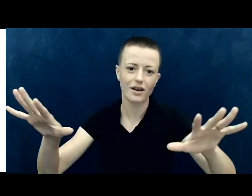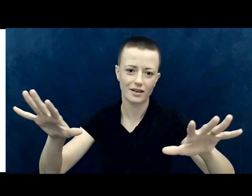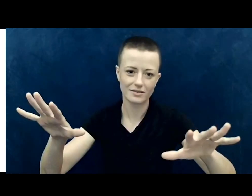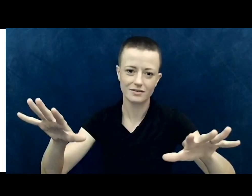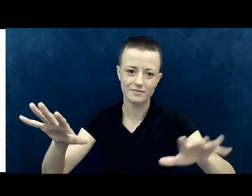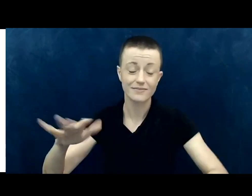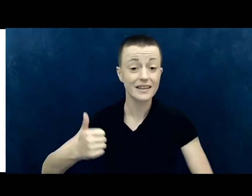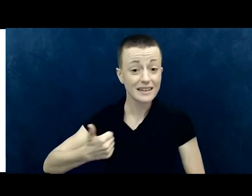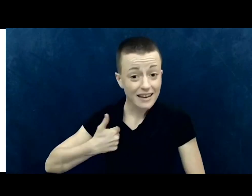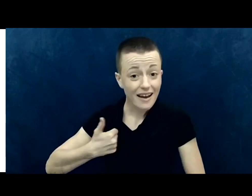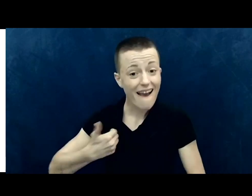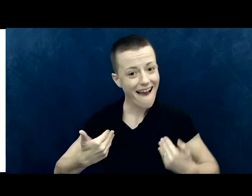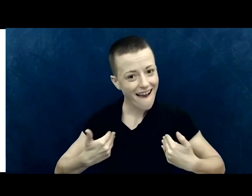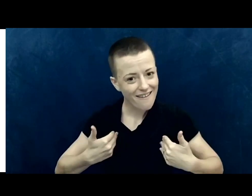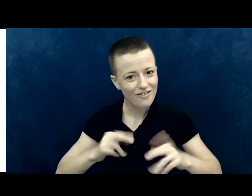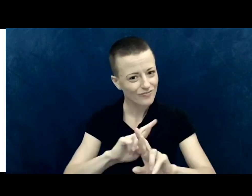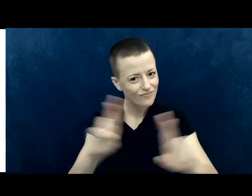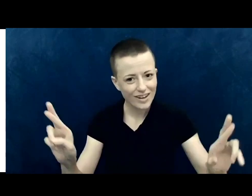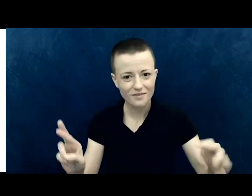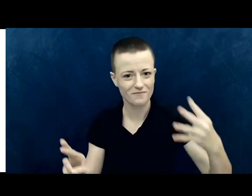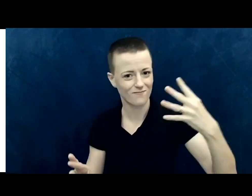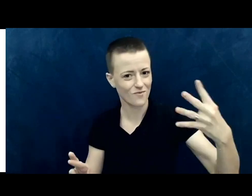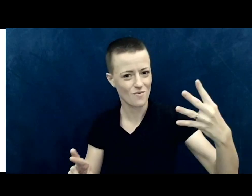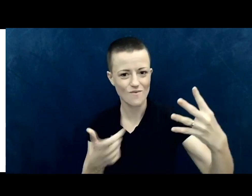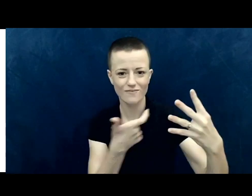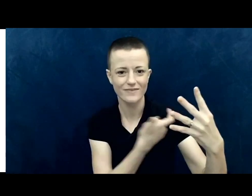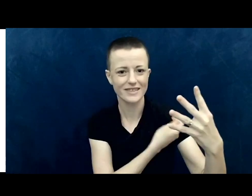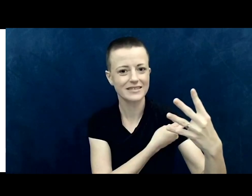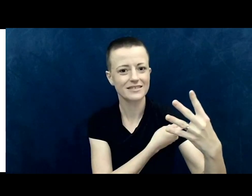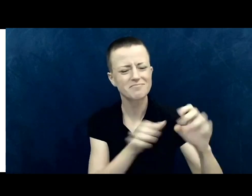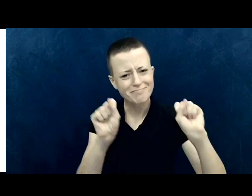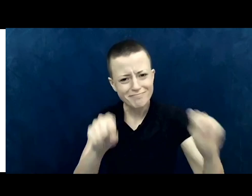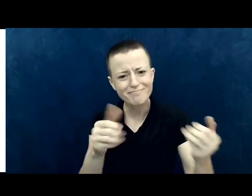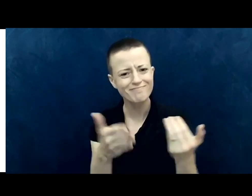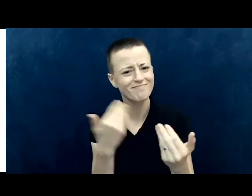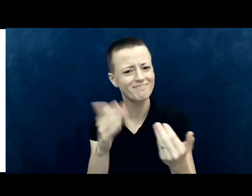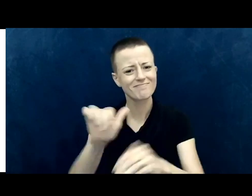Canada has a good supply of vaccine and getting your first and second doses is easy.